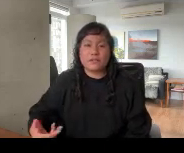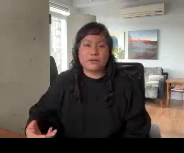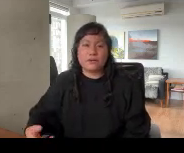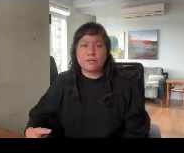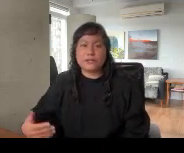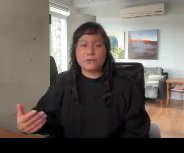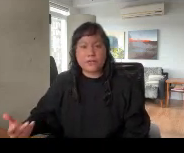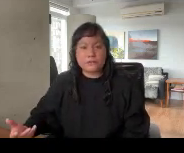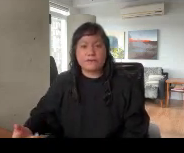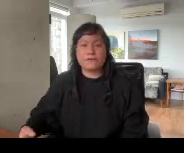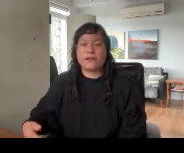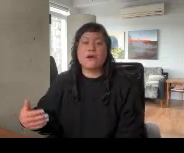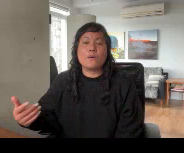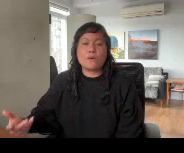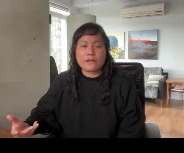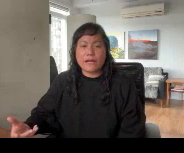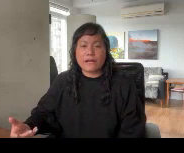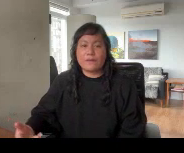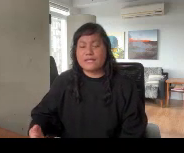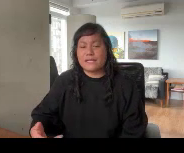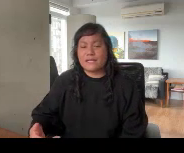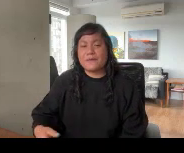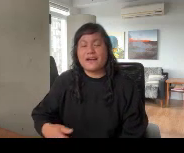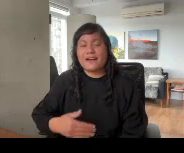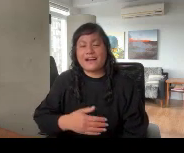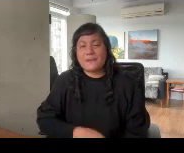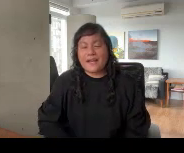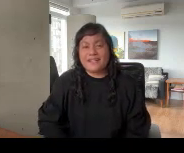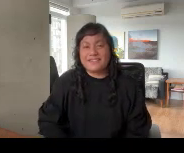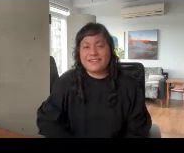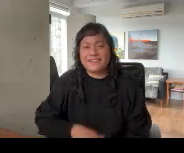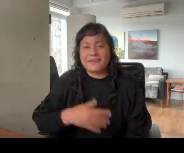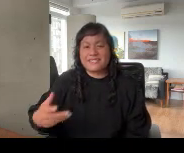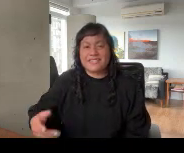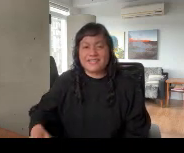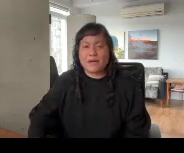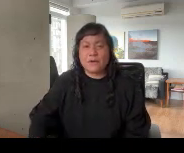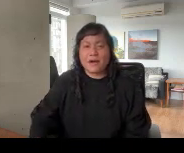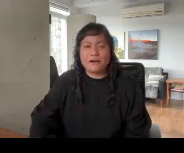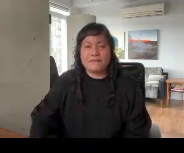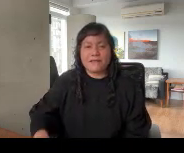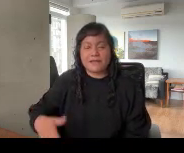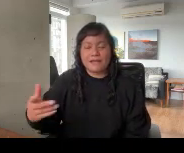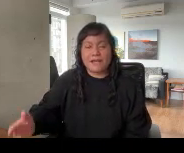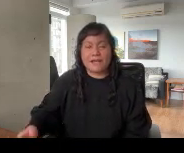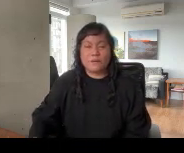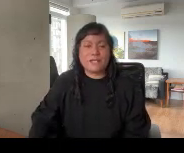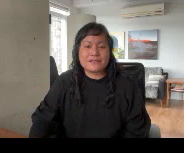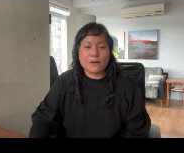the opportunity to work closely with our equity team, and you're going to see some of the ways